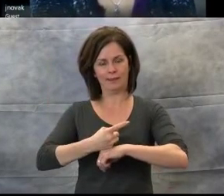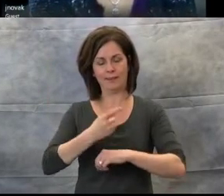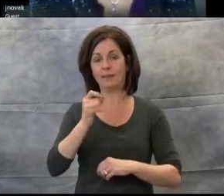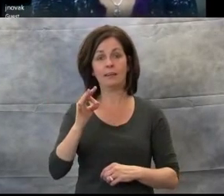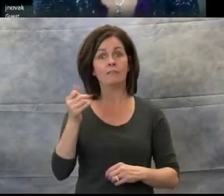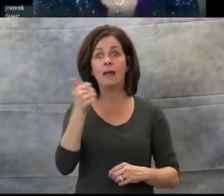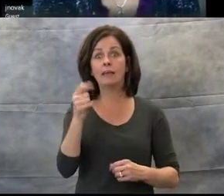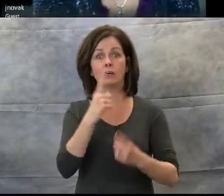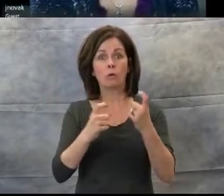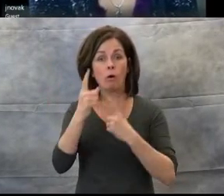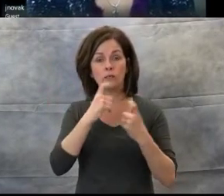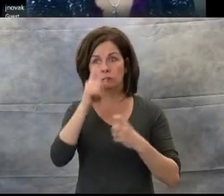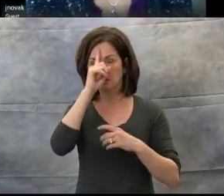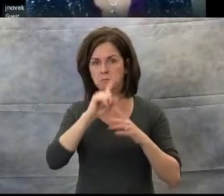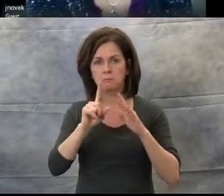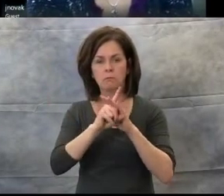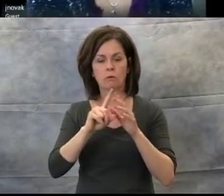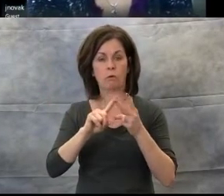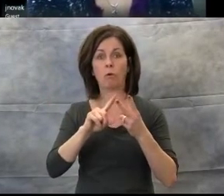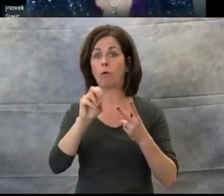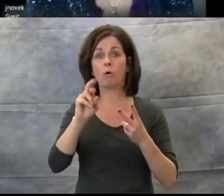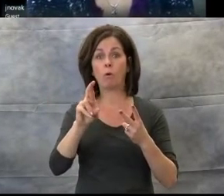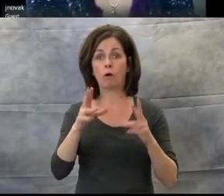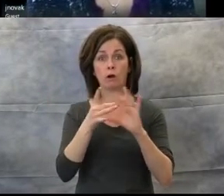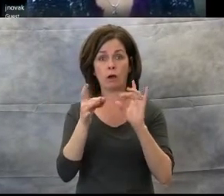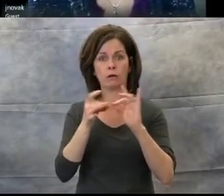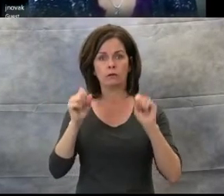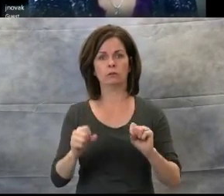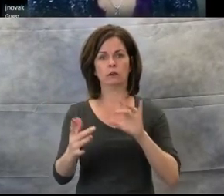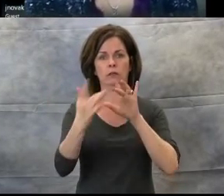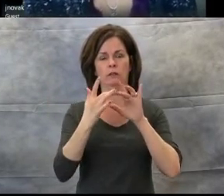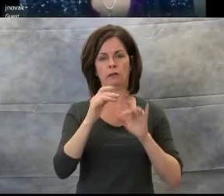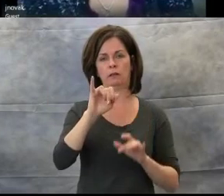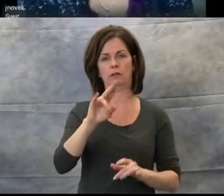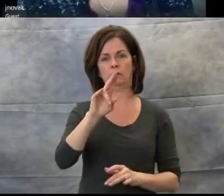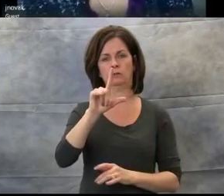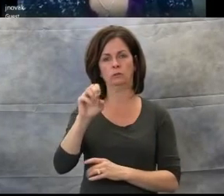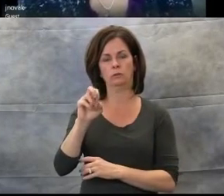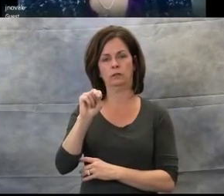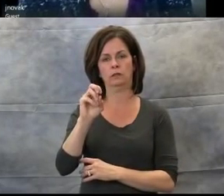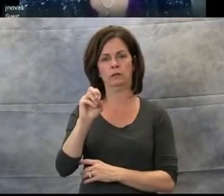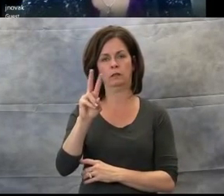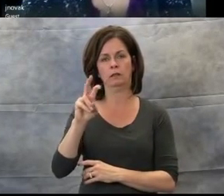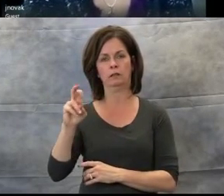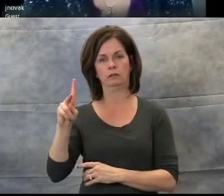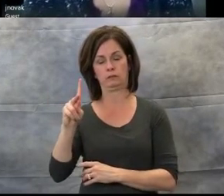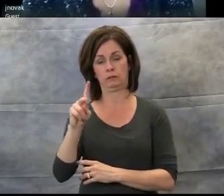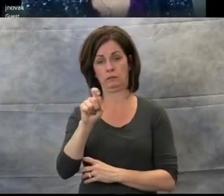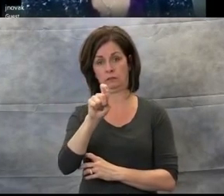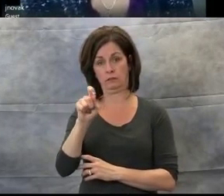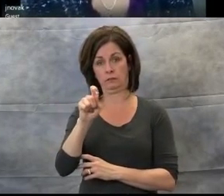you can contact me at JulieNovak_77 @ yahoo.com.